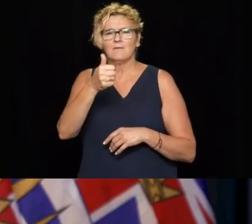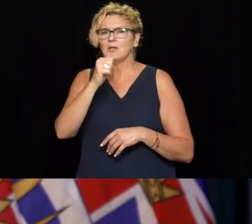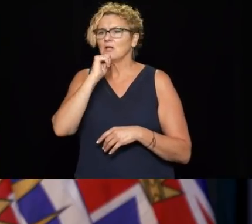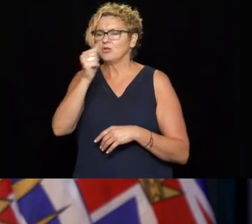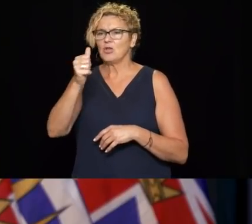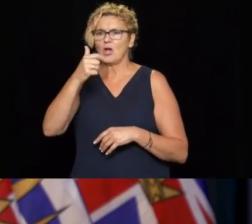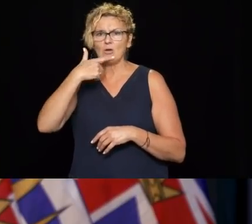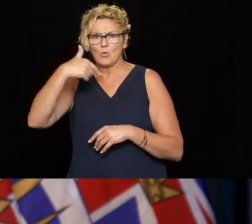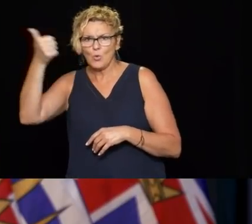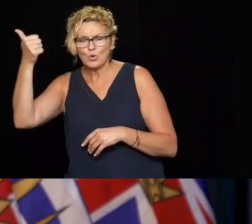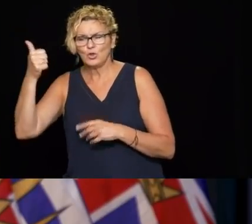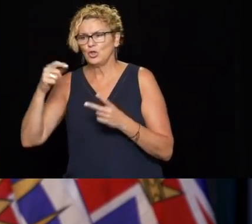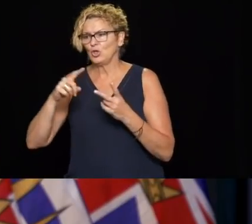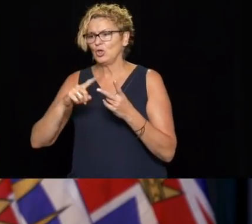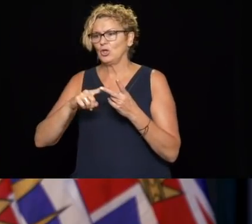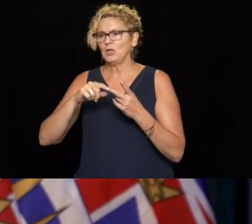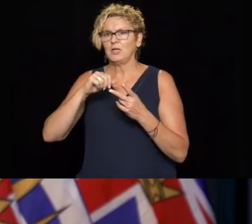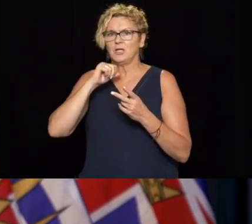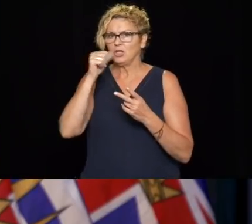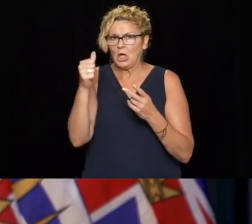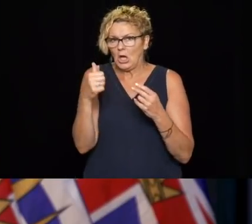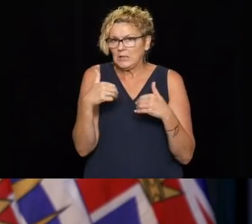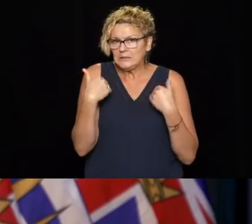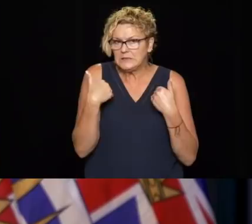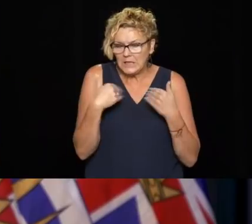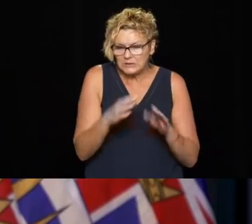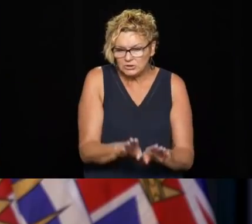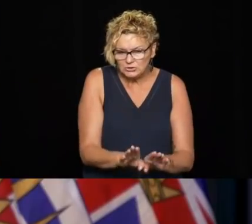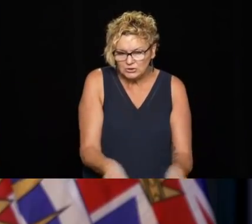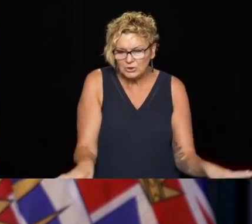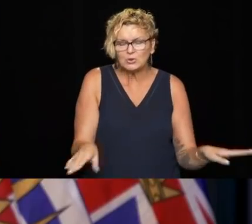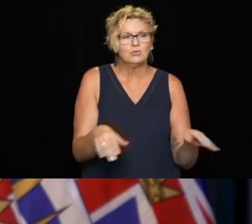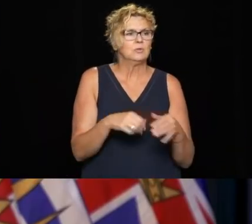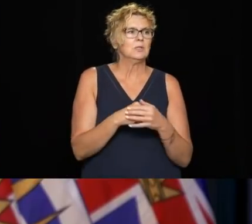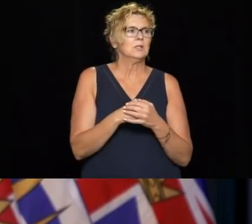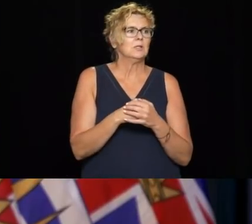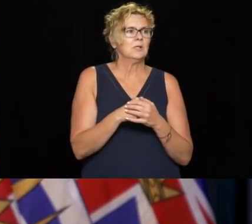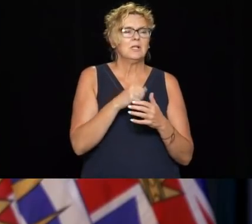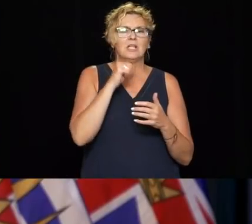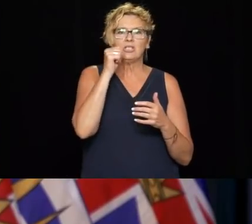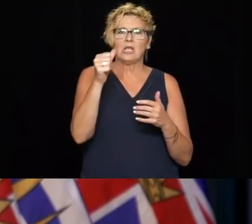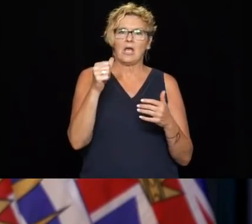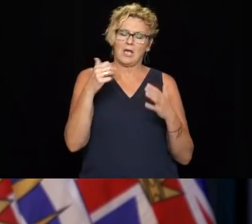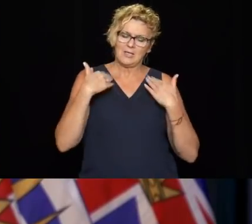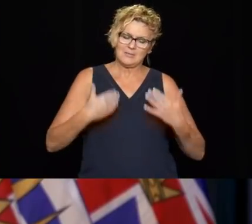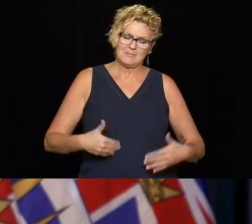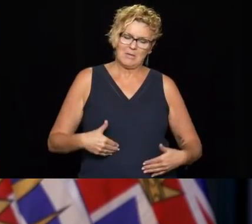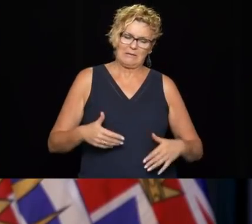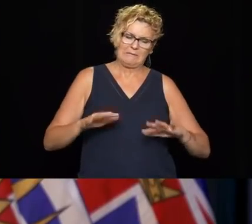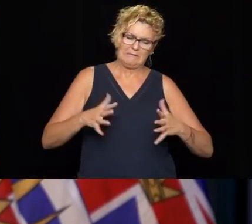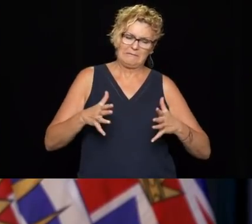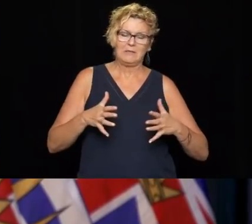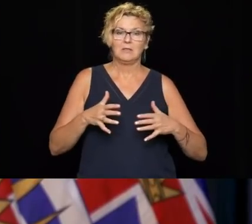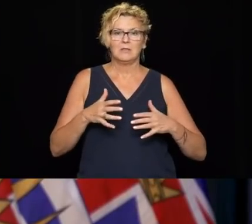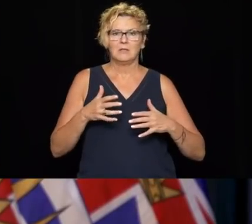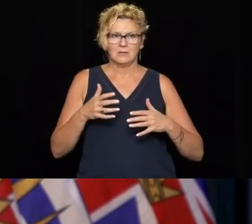thing here, with the immunization, some clarity on if you are not one of the highest like young kids or the elderly, can you still